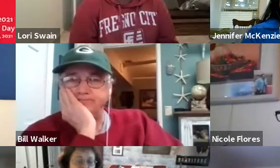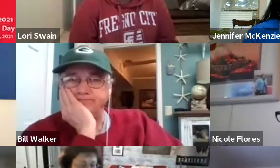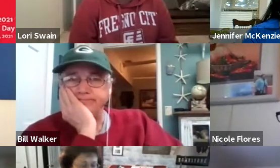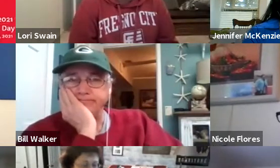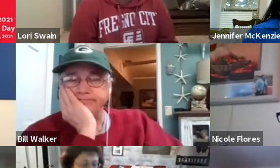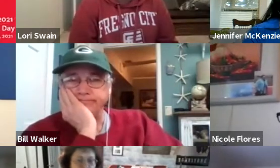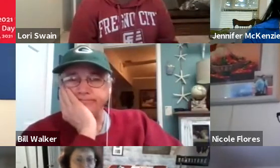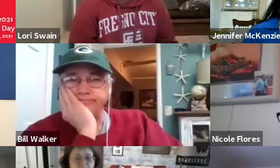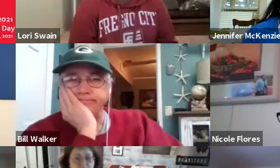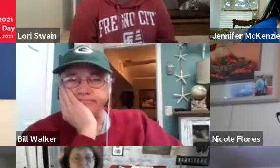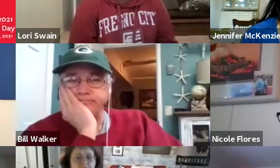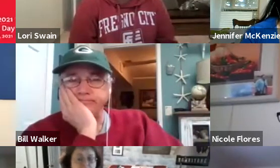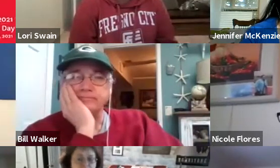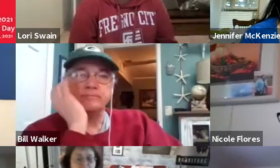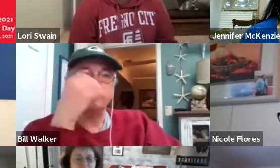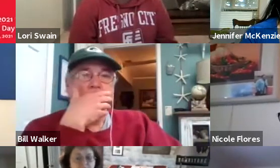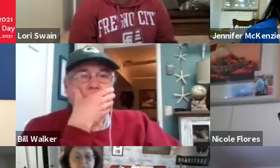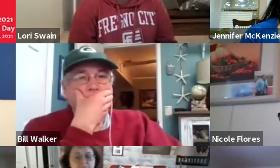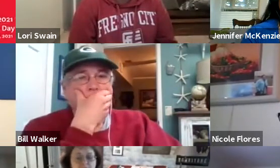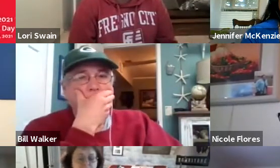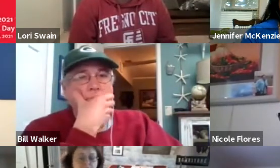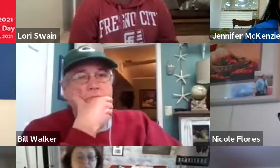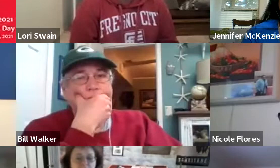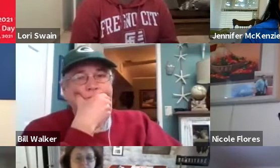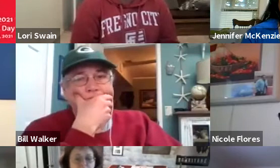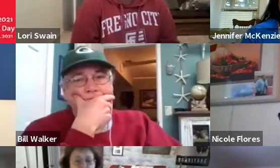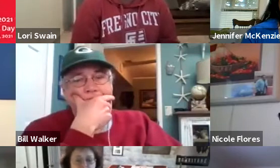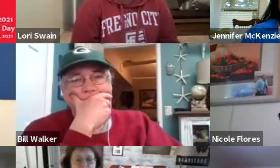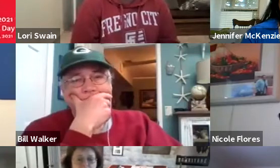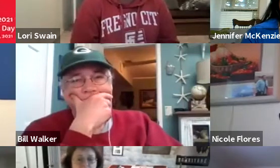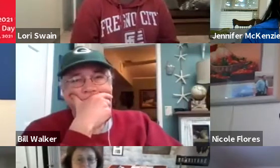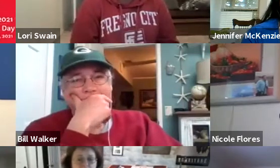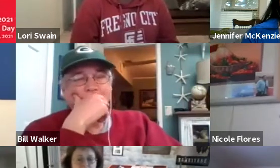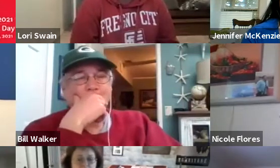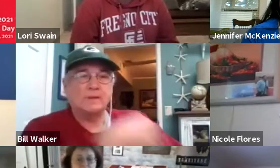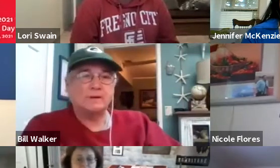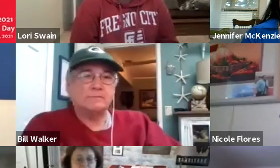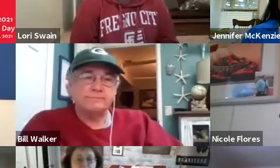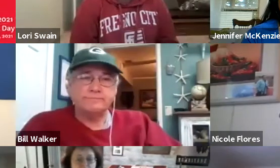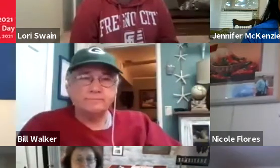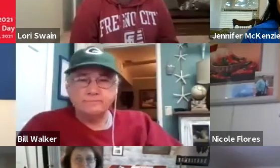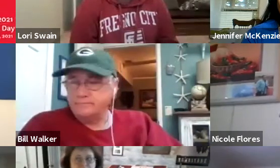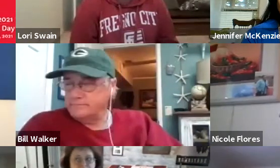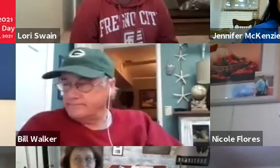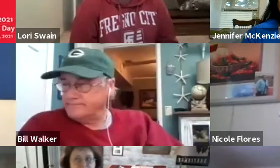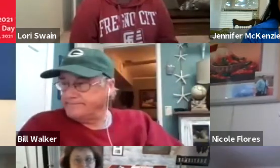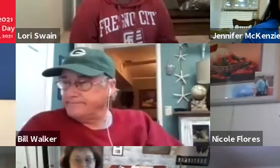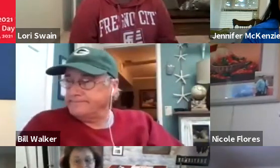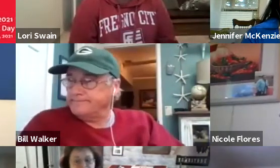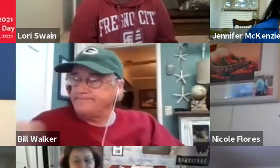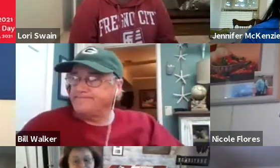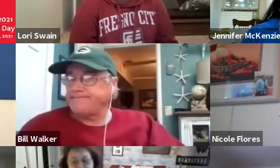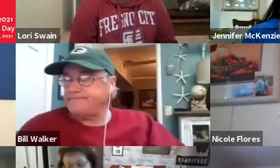able to realize what those resources are for us is very helpful. When it comes down to it and they want to find out exactly how to get